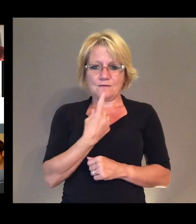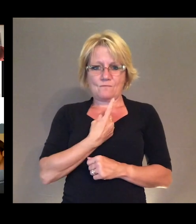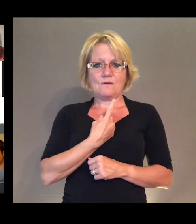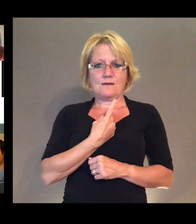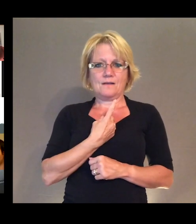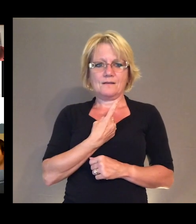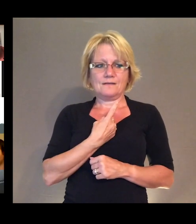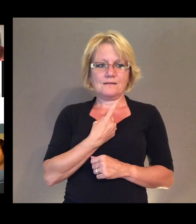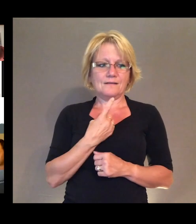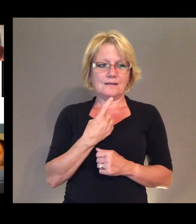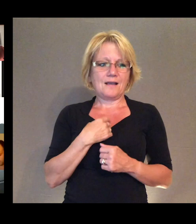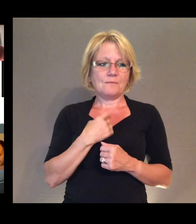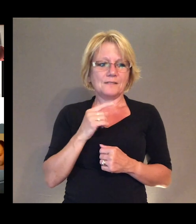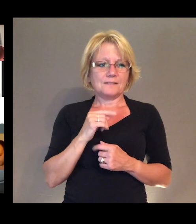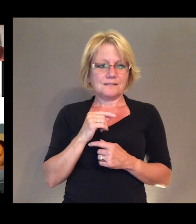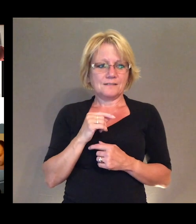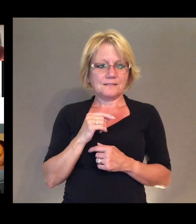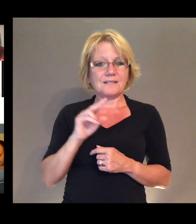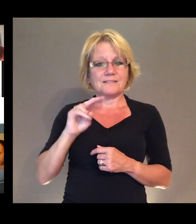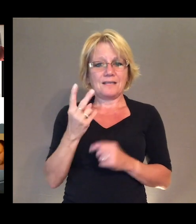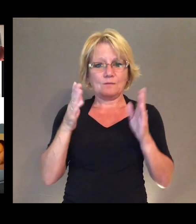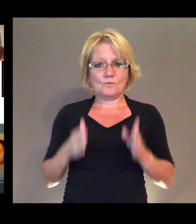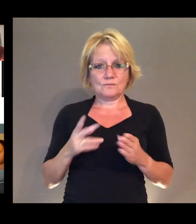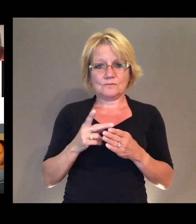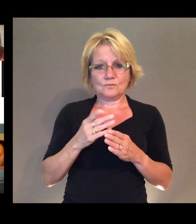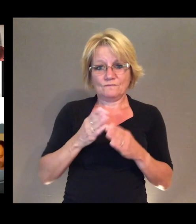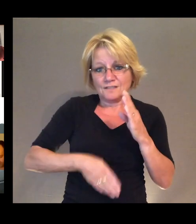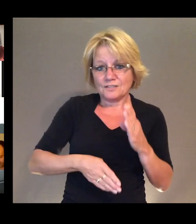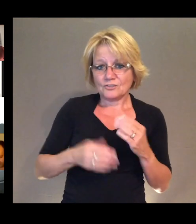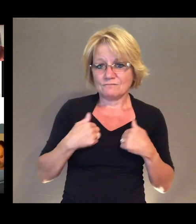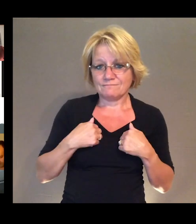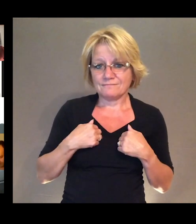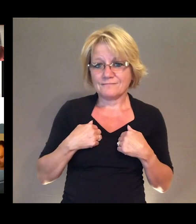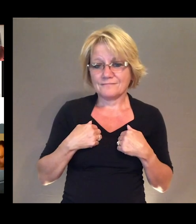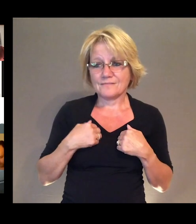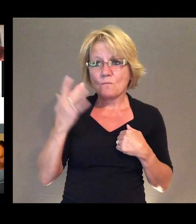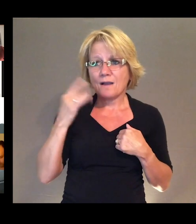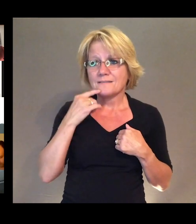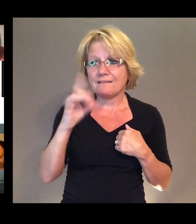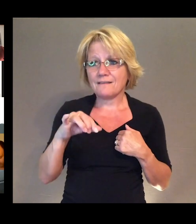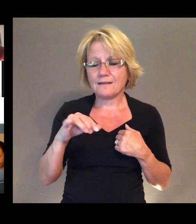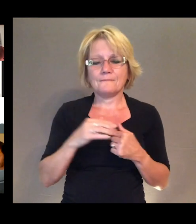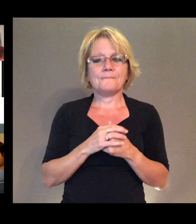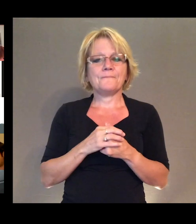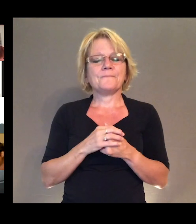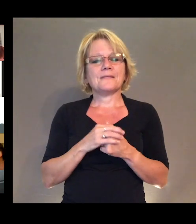So I actually was the second person to finish our program. And I stayed at the say that sometimes, and I tell people all the time,